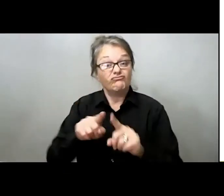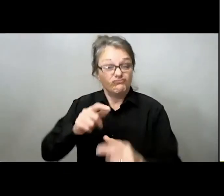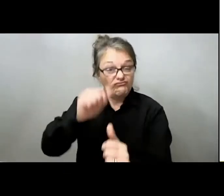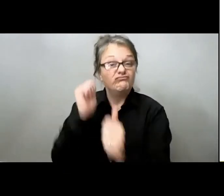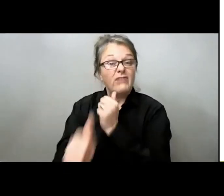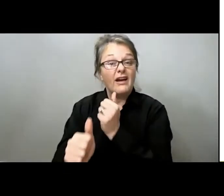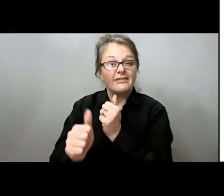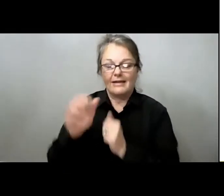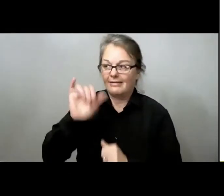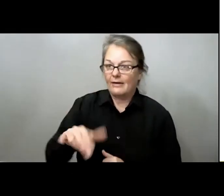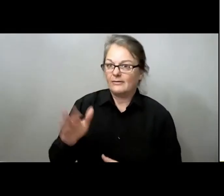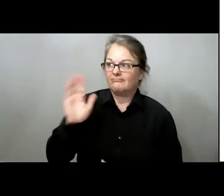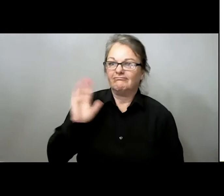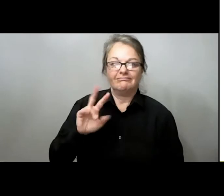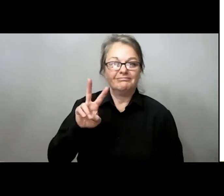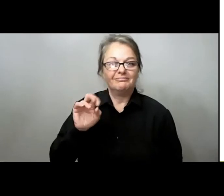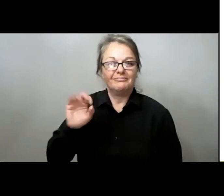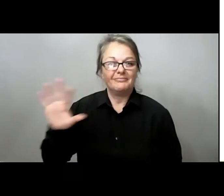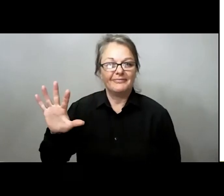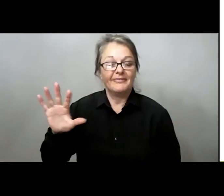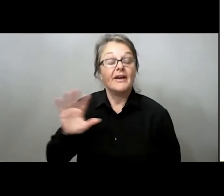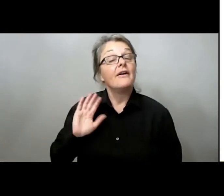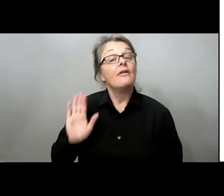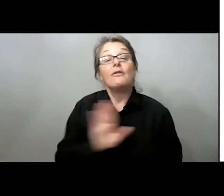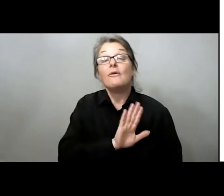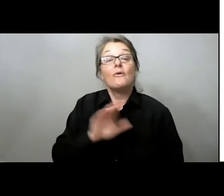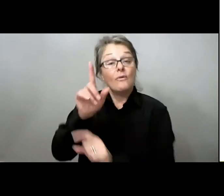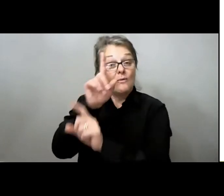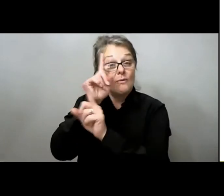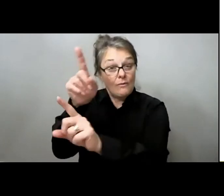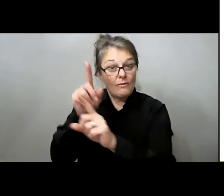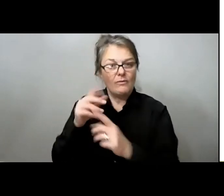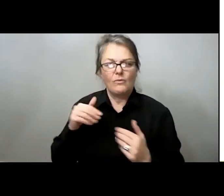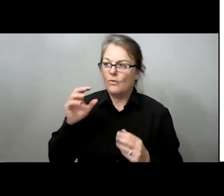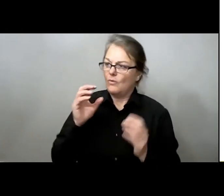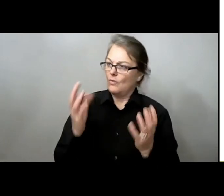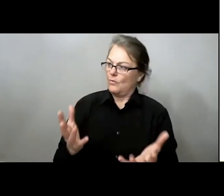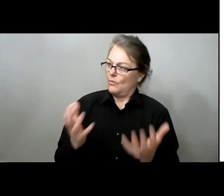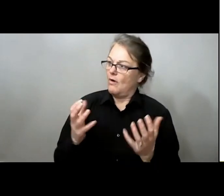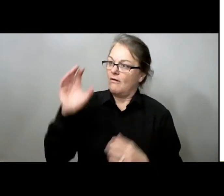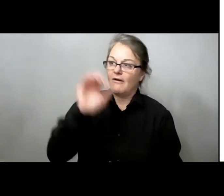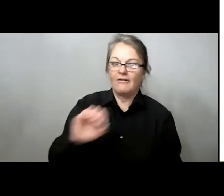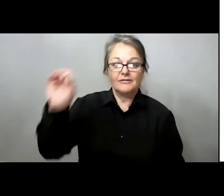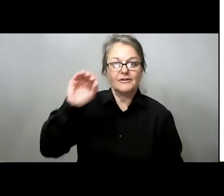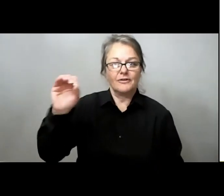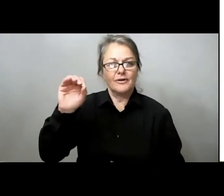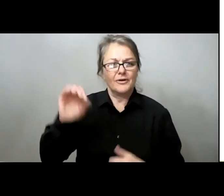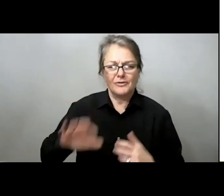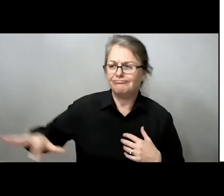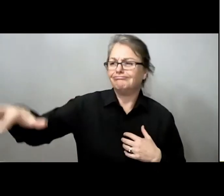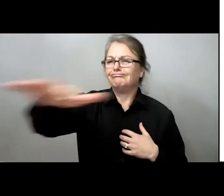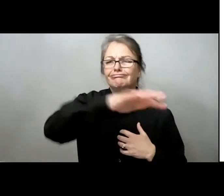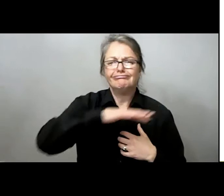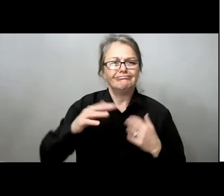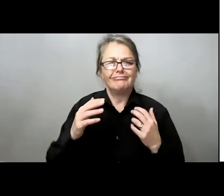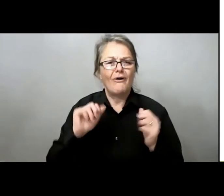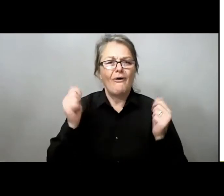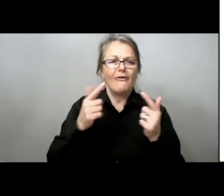Its STATED GOAL WAS TO MAKE ONTARIO ACCESSIBLE TO PERSONS WITH DISABILITIES BY 2025.